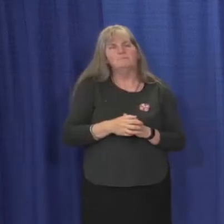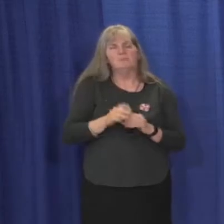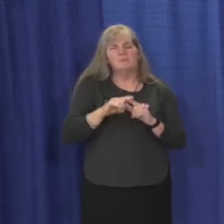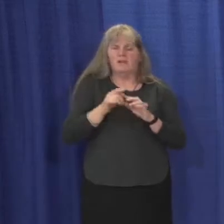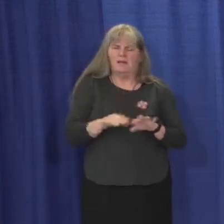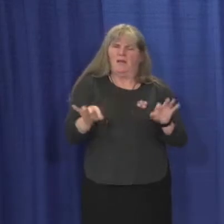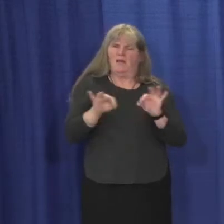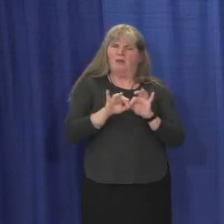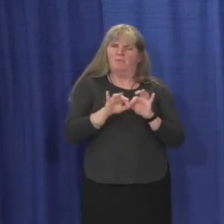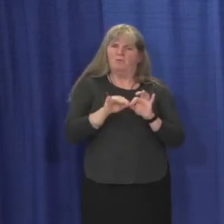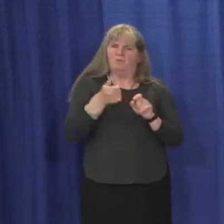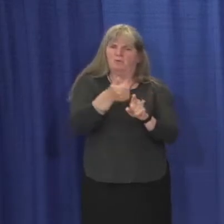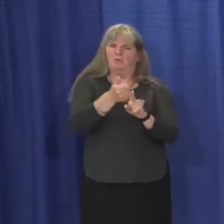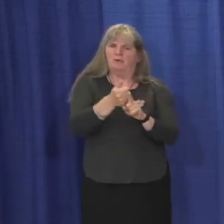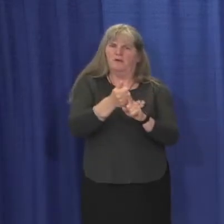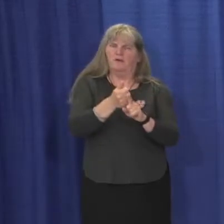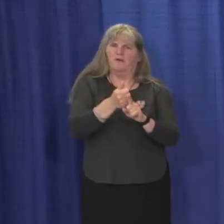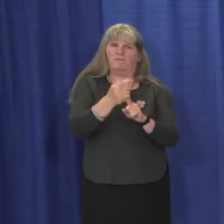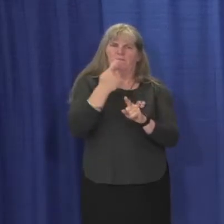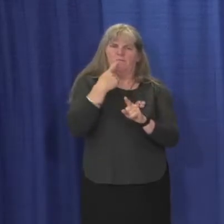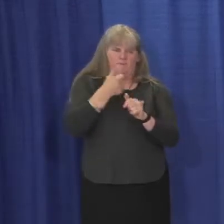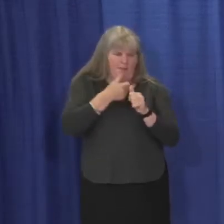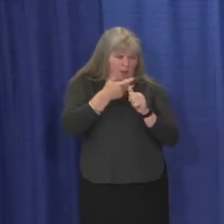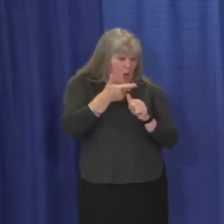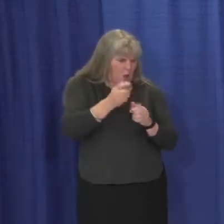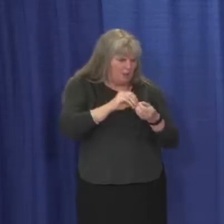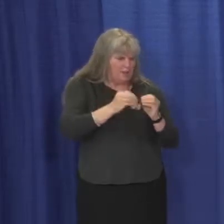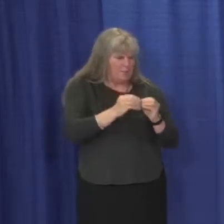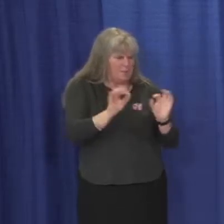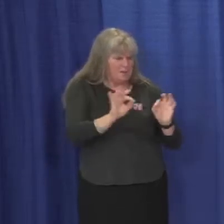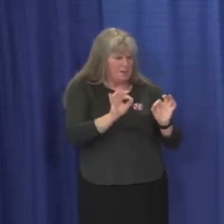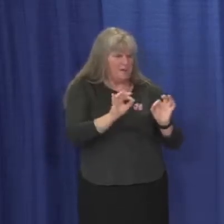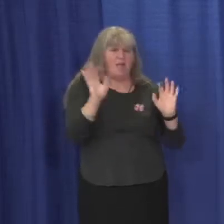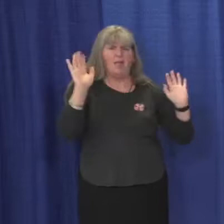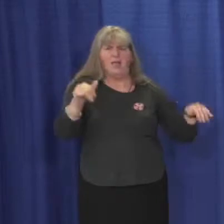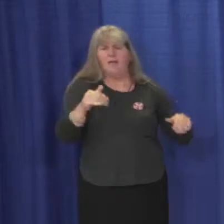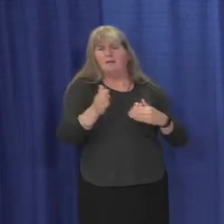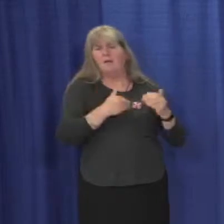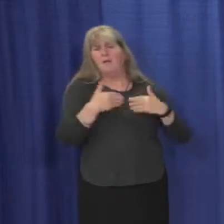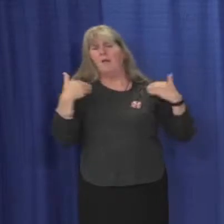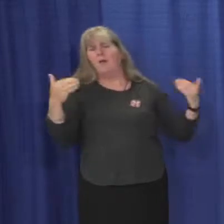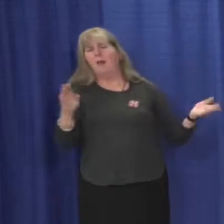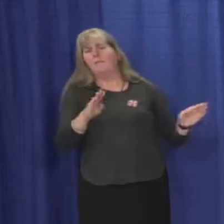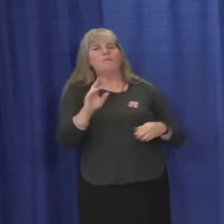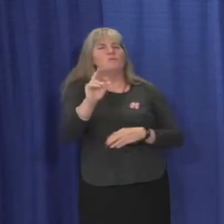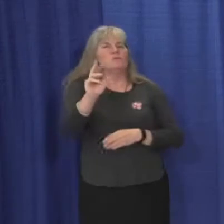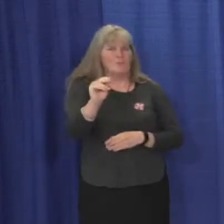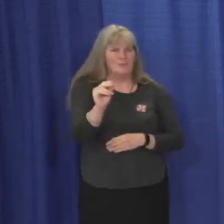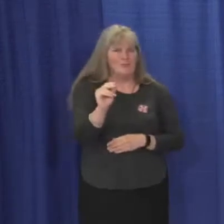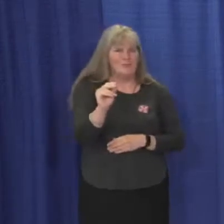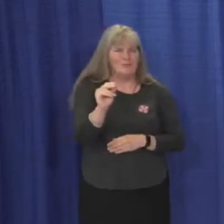Do recognize that you should not change our personal behaviour based on community case numbers.